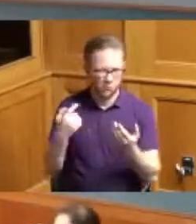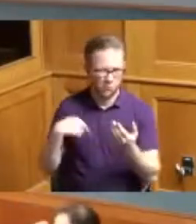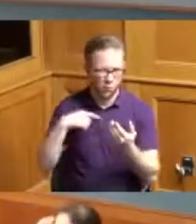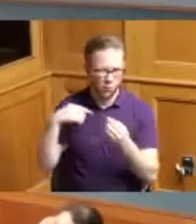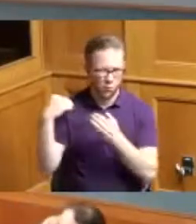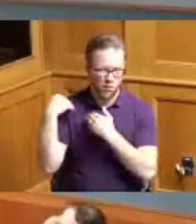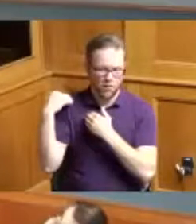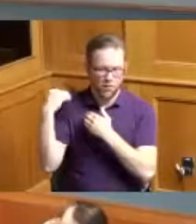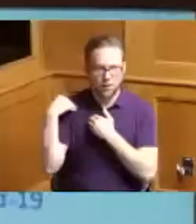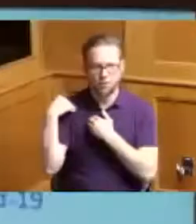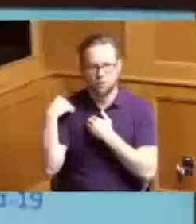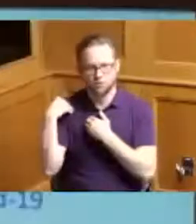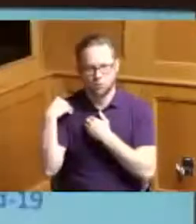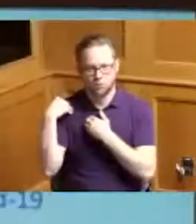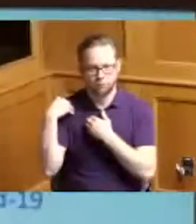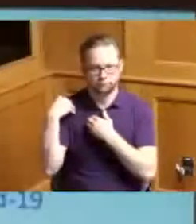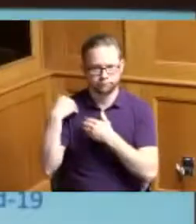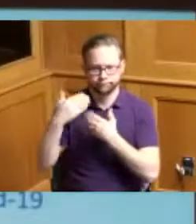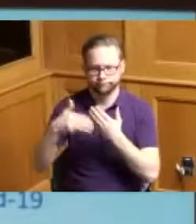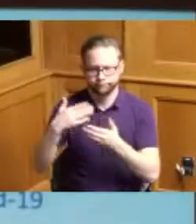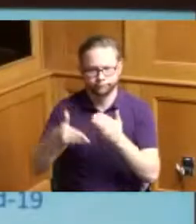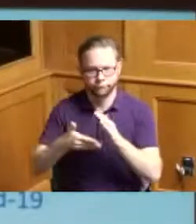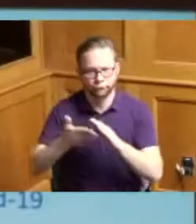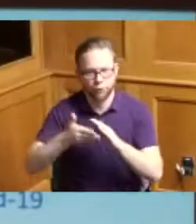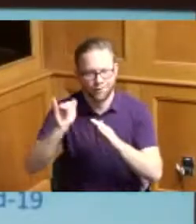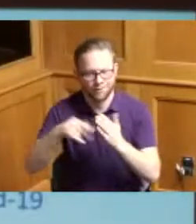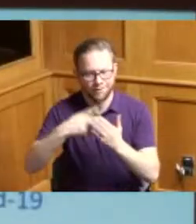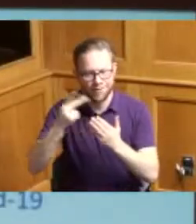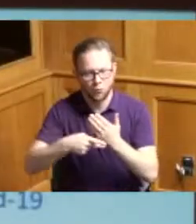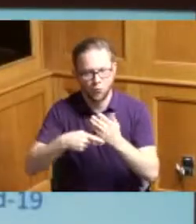rent utility assistance program the other organization is the community action agency